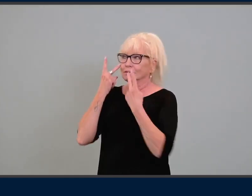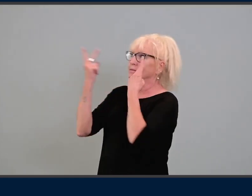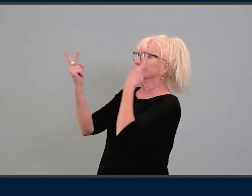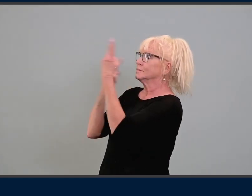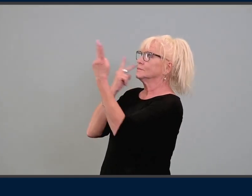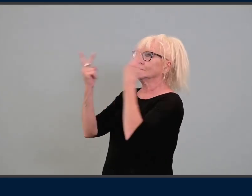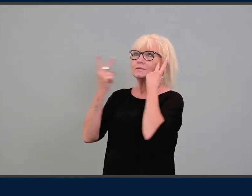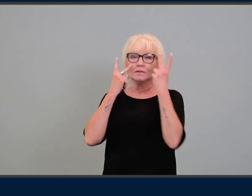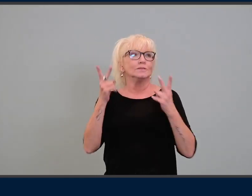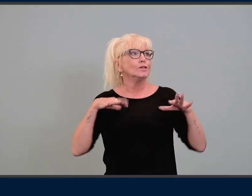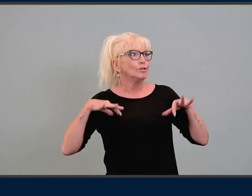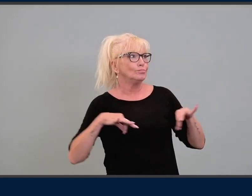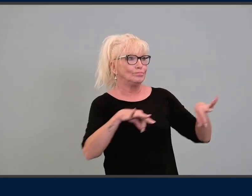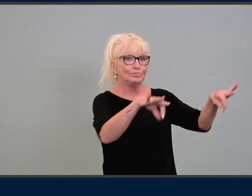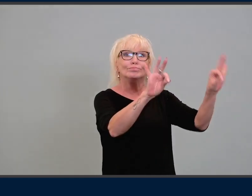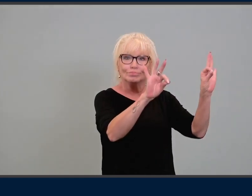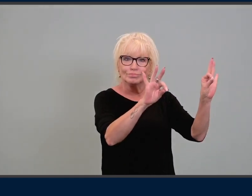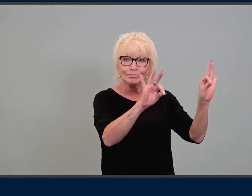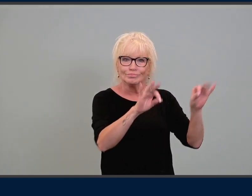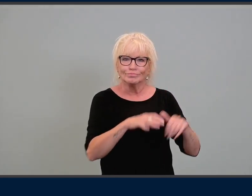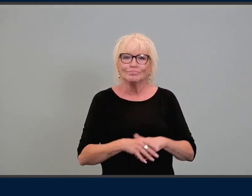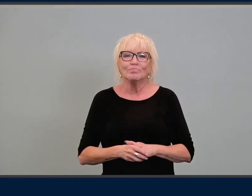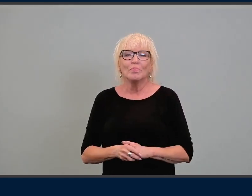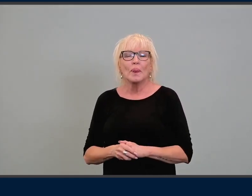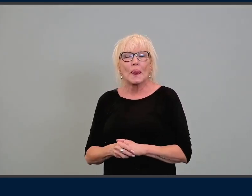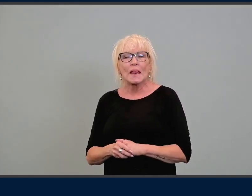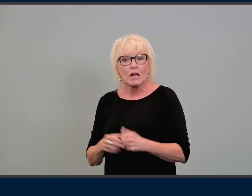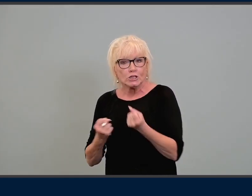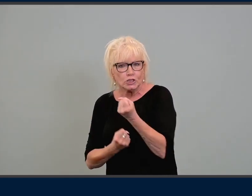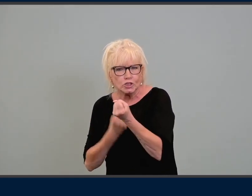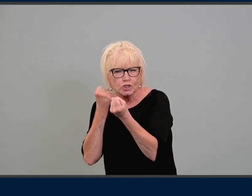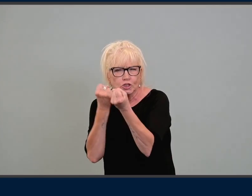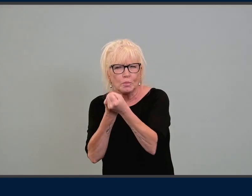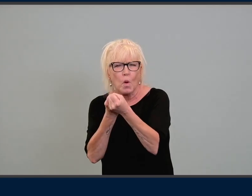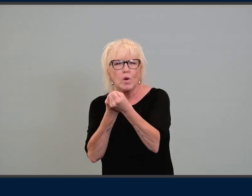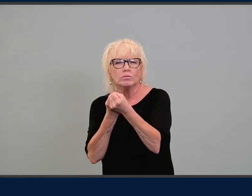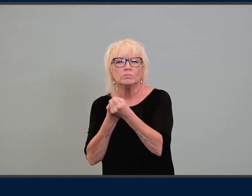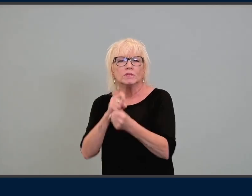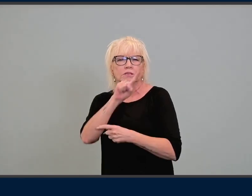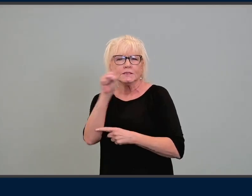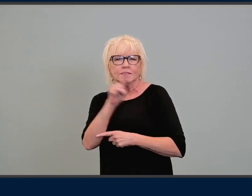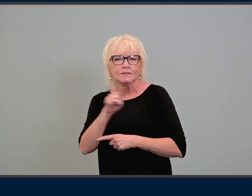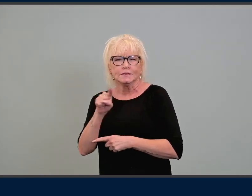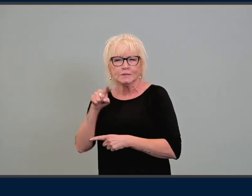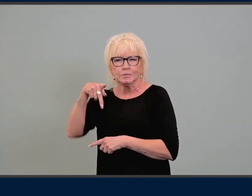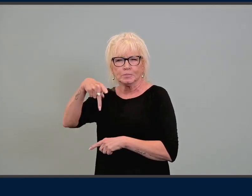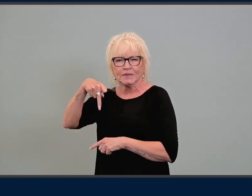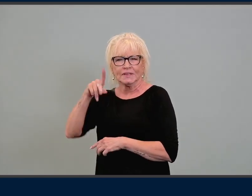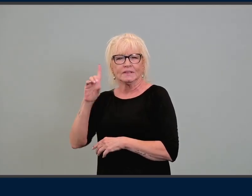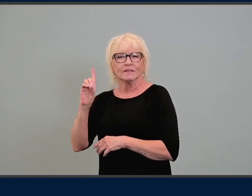in a visual language, and it helps them acquire language visually.